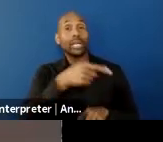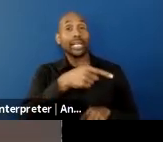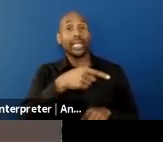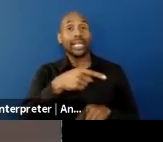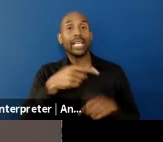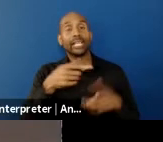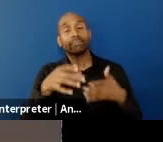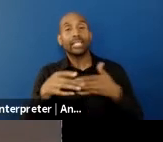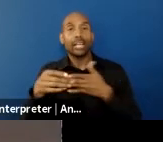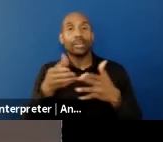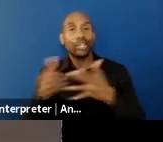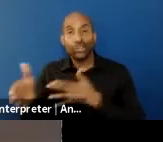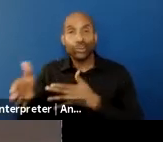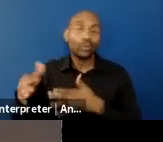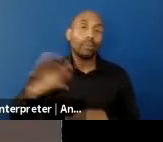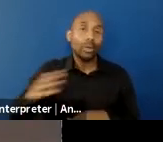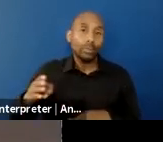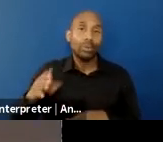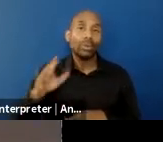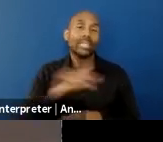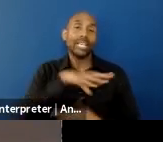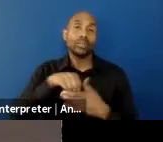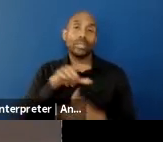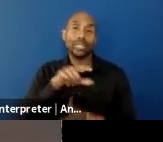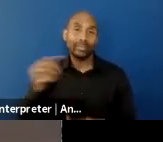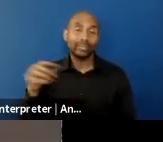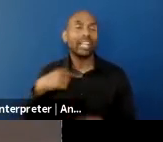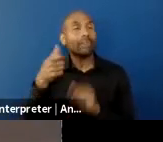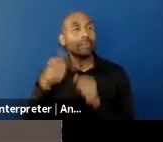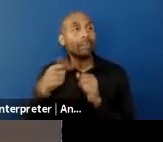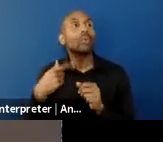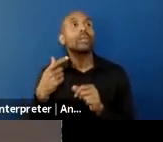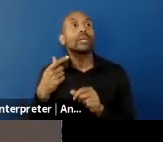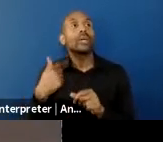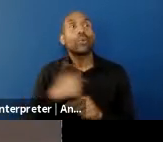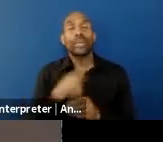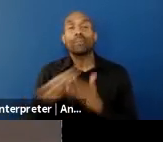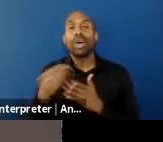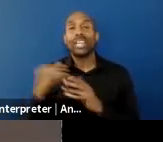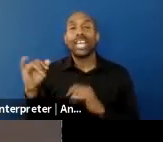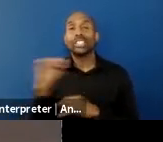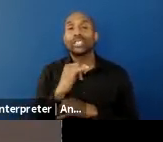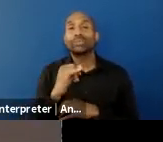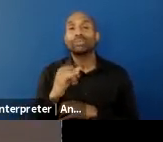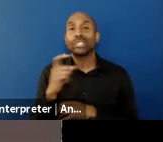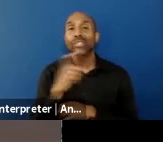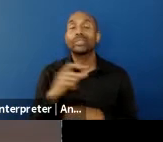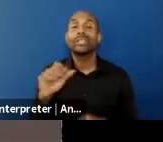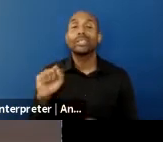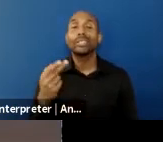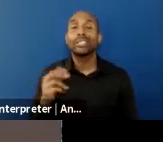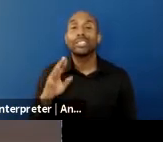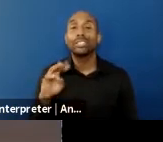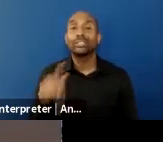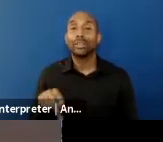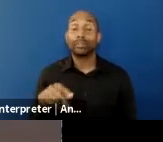including the Lexington Market. This was my first trip alone. I went to this deli.